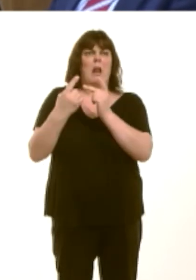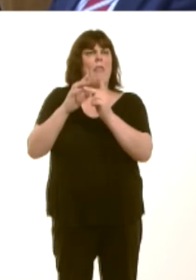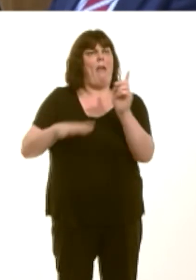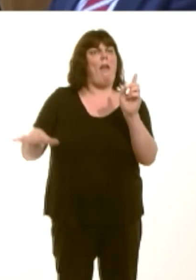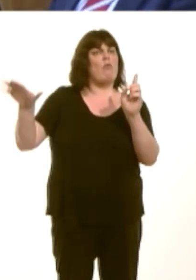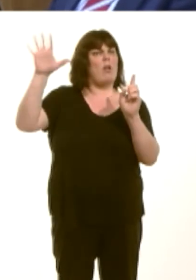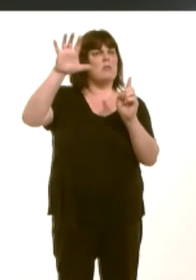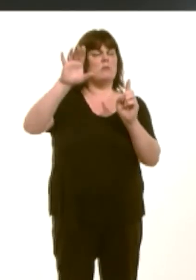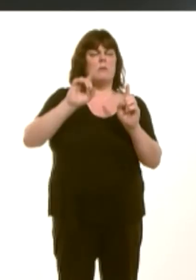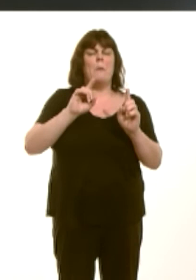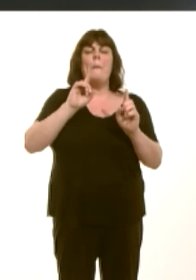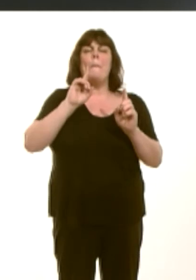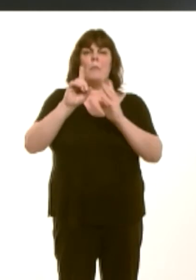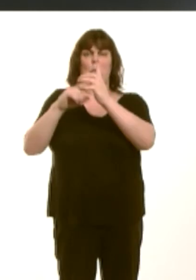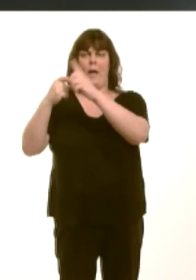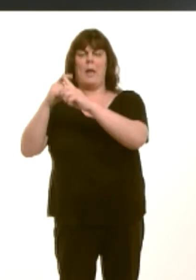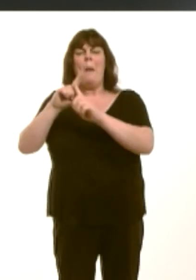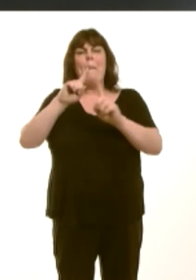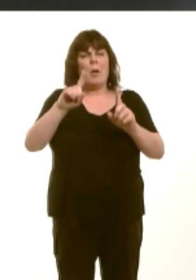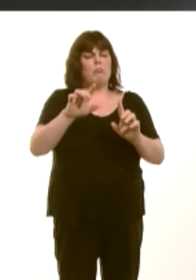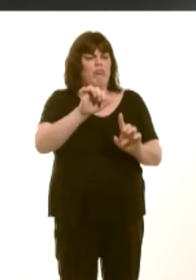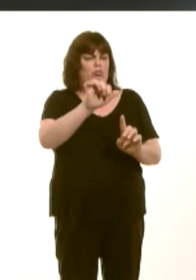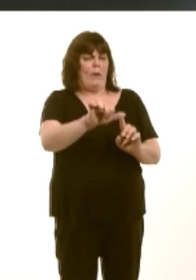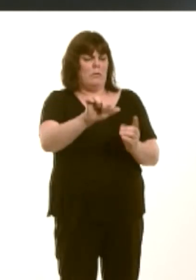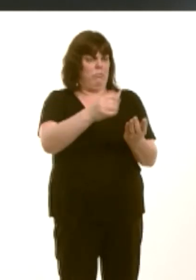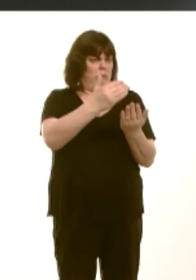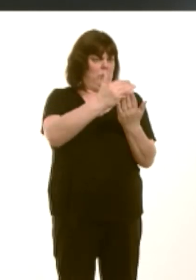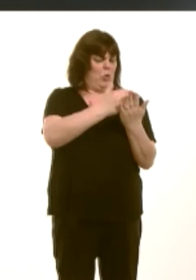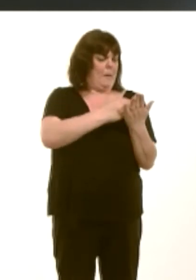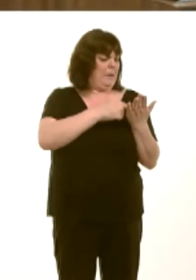Nevertheless, heís right to say, of course, that what appears in that document represents